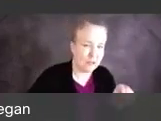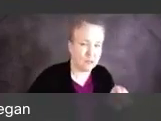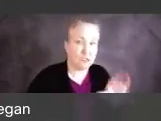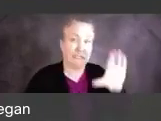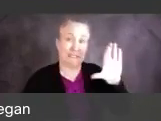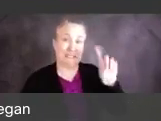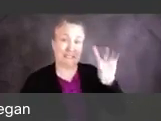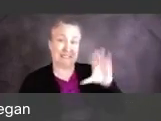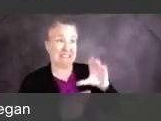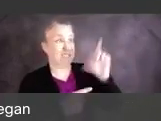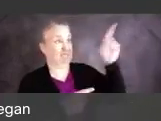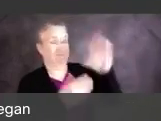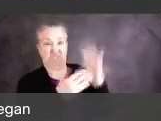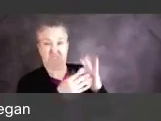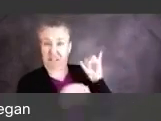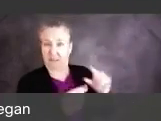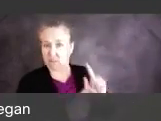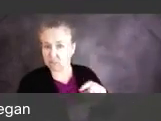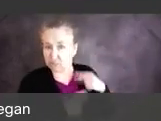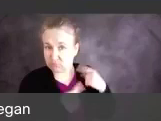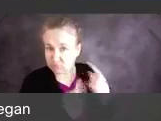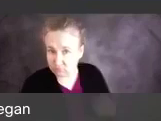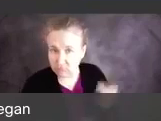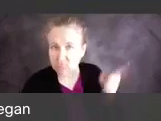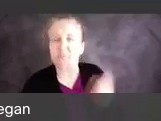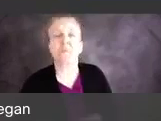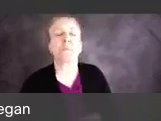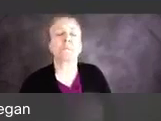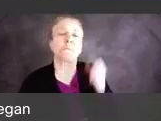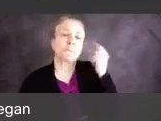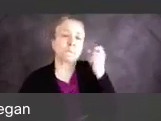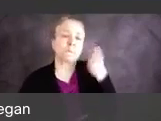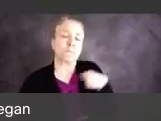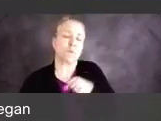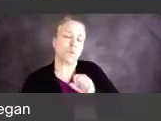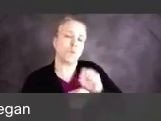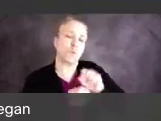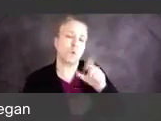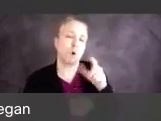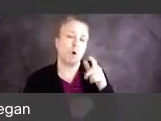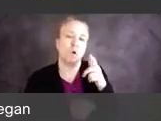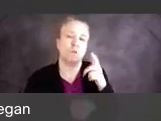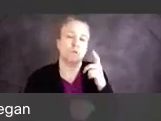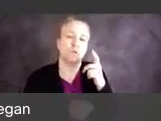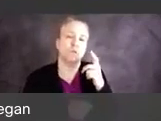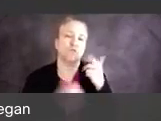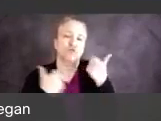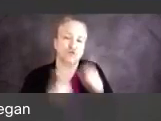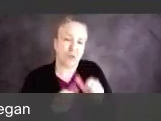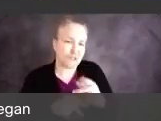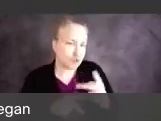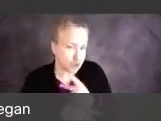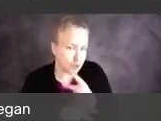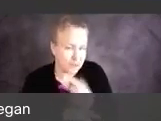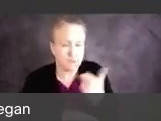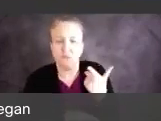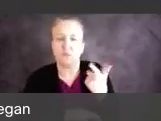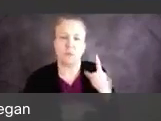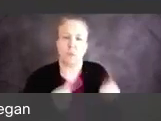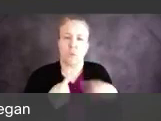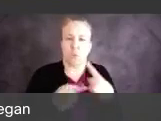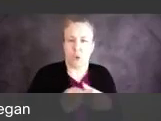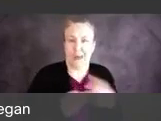for some period of time. We are working on trying to determine when we might get there. So